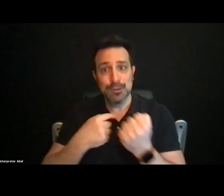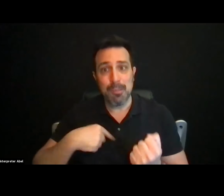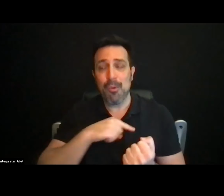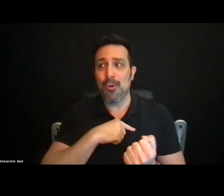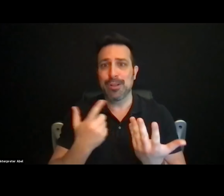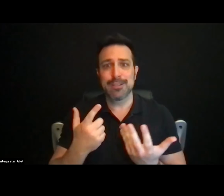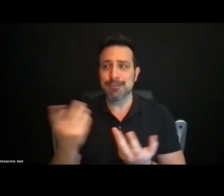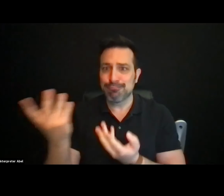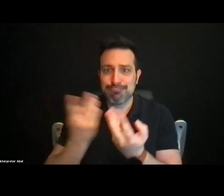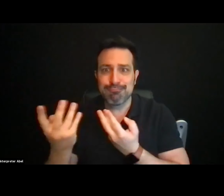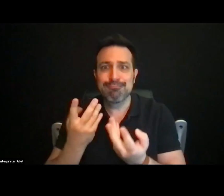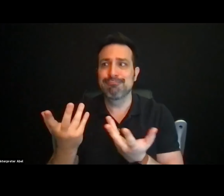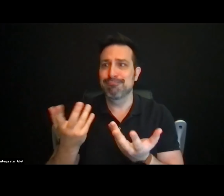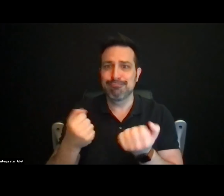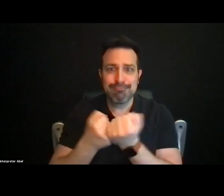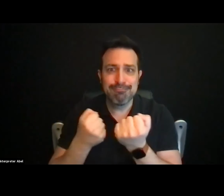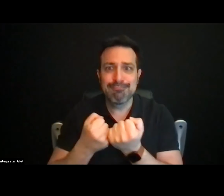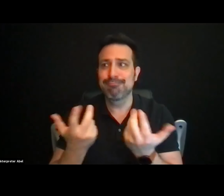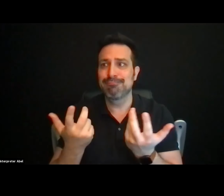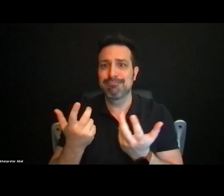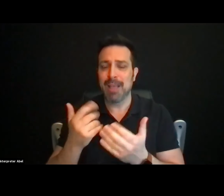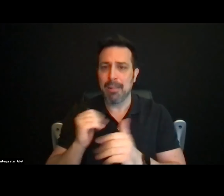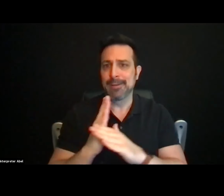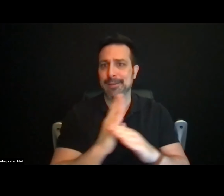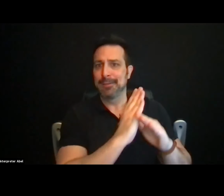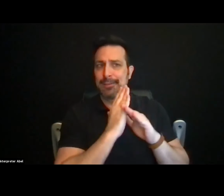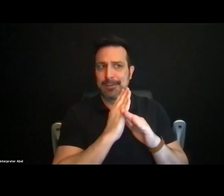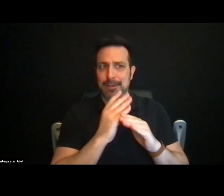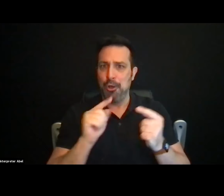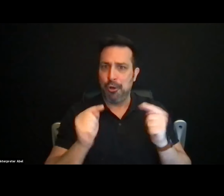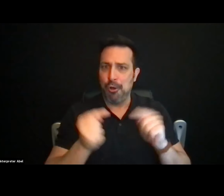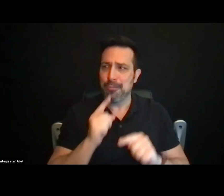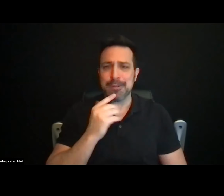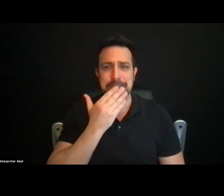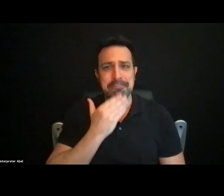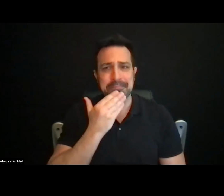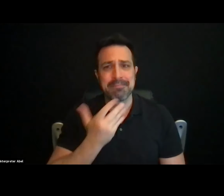Portland an undesirable part of town. For my family, though, this was our home where our community